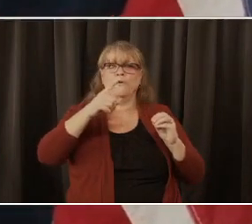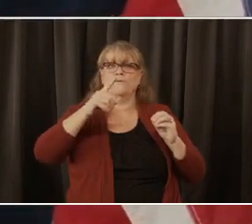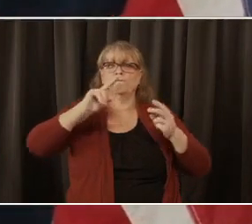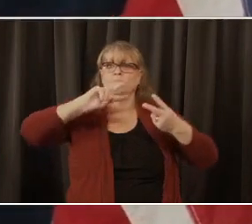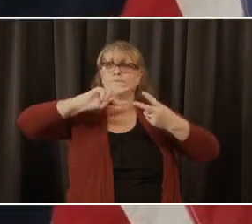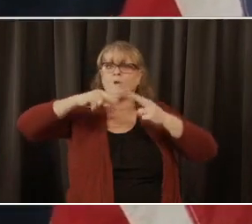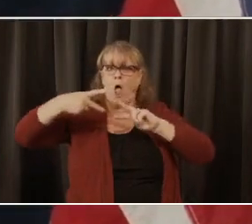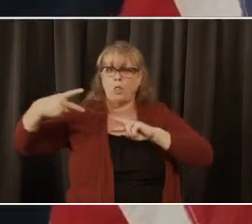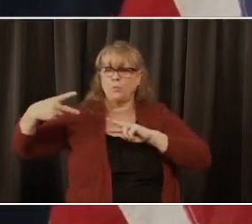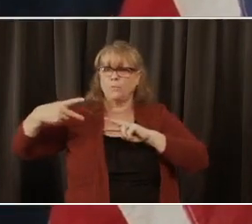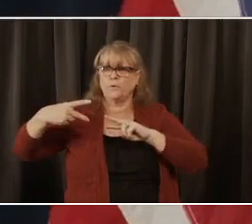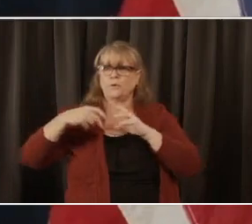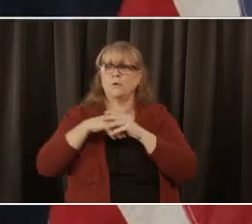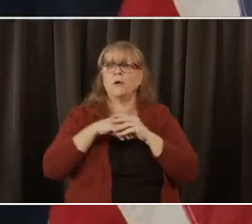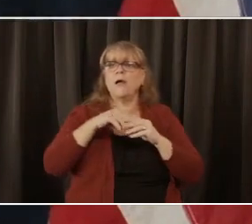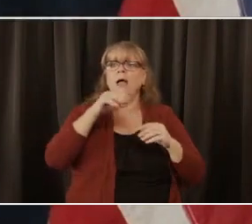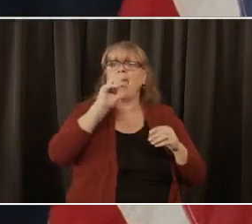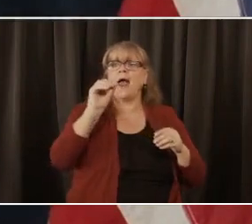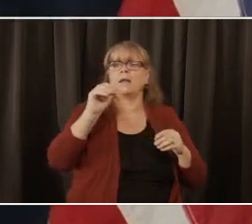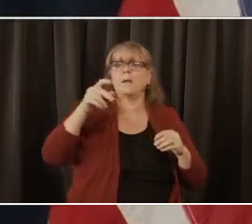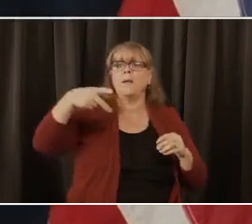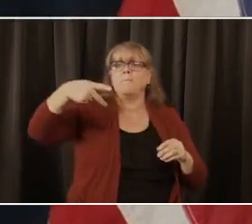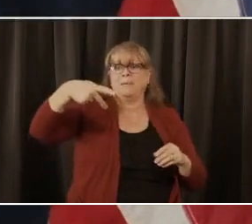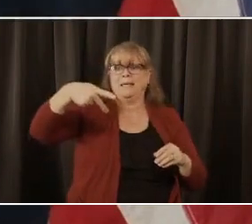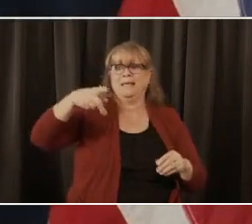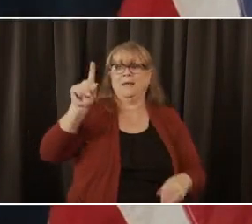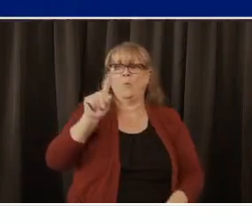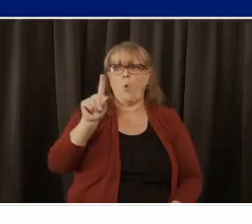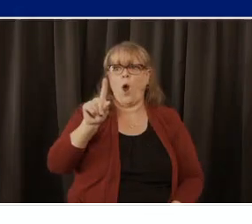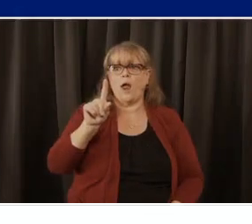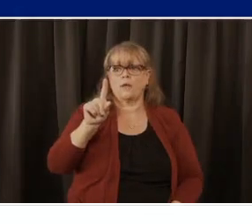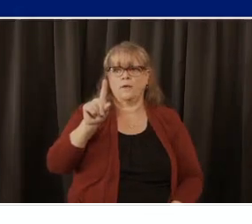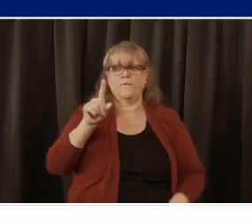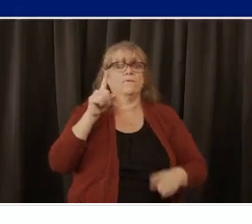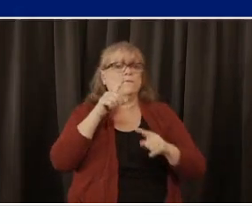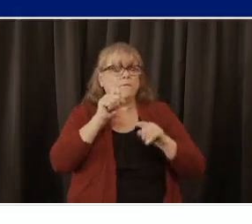that we know updated counts of that variant. I also want to share as the governor mentioned